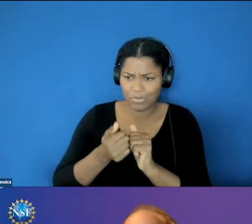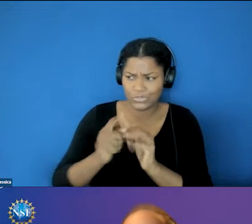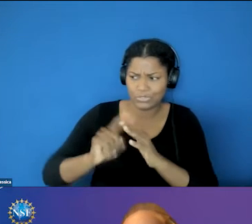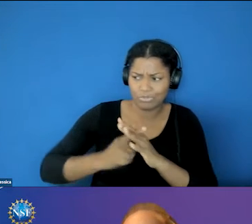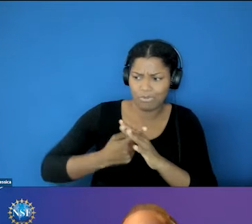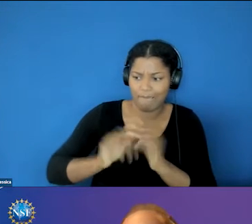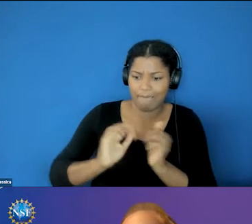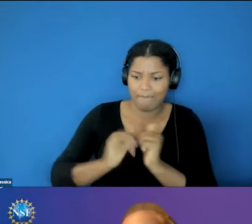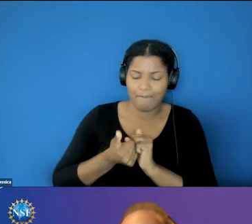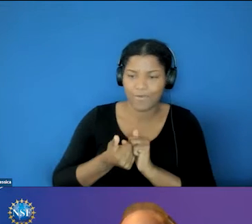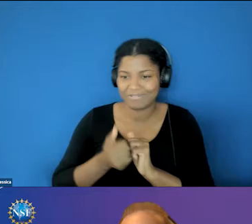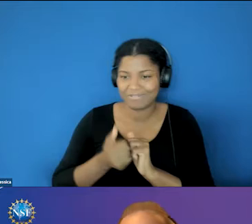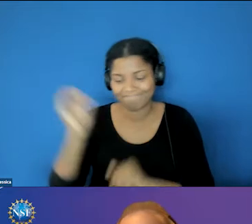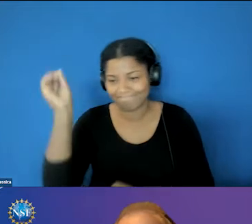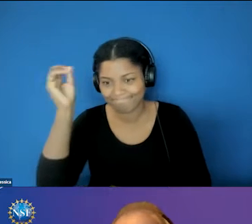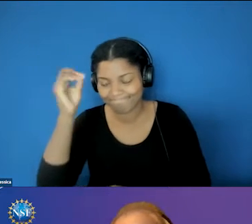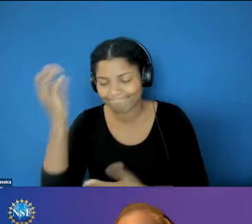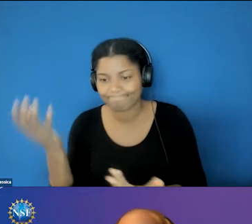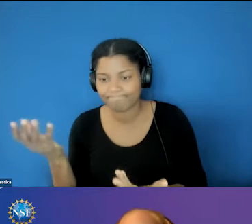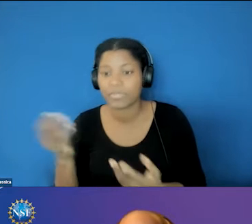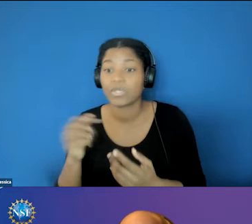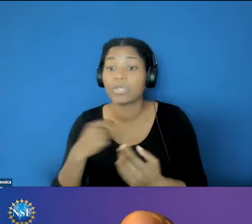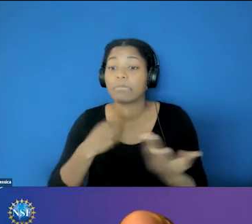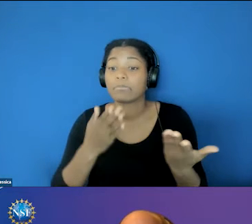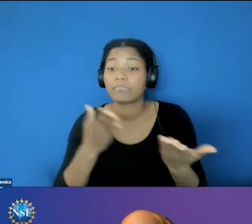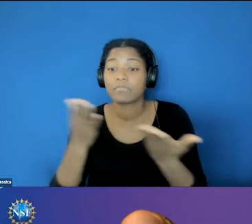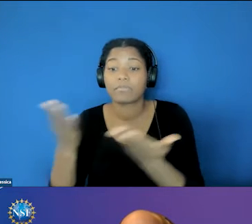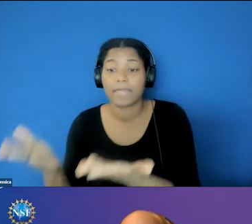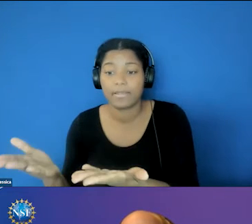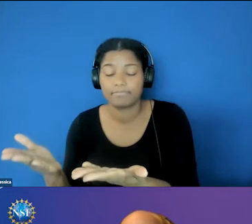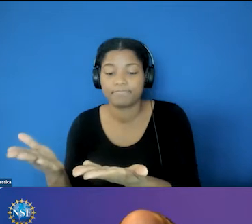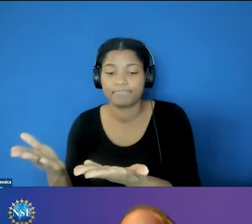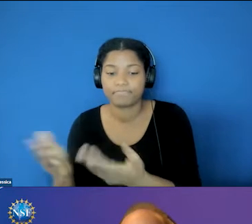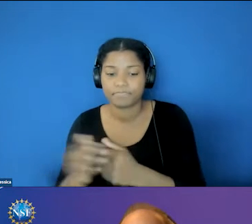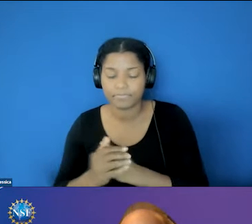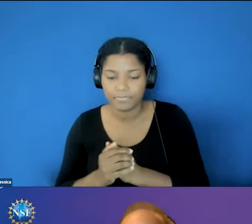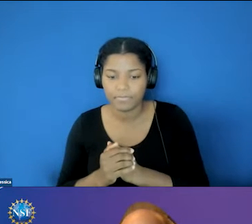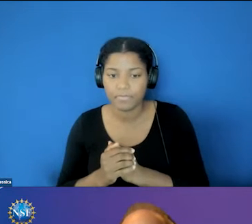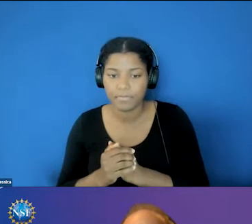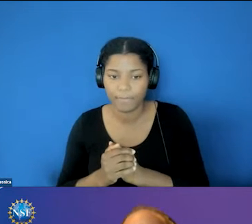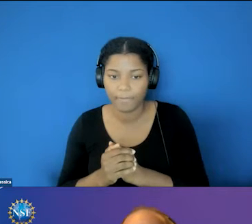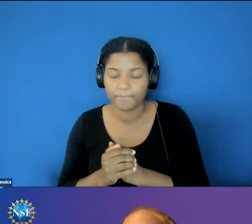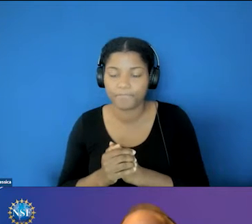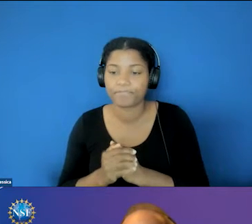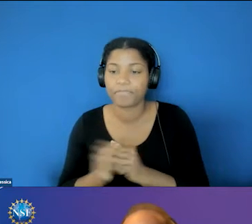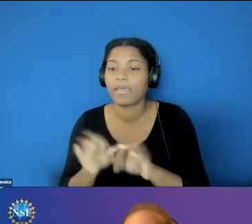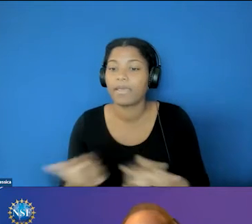So, my recommending, my recommendation to you is to, take heed of all of these,